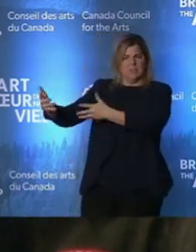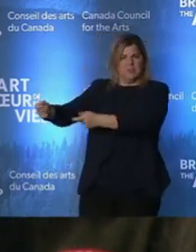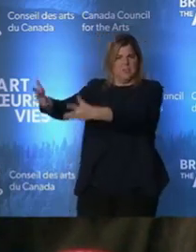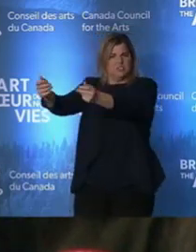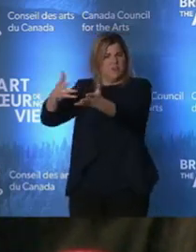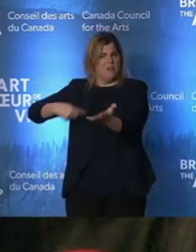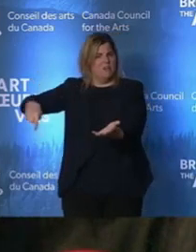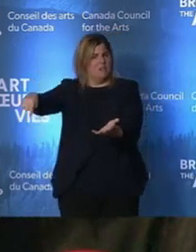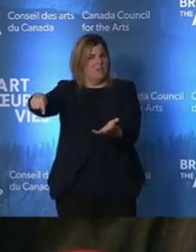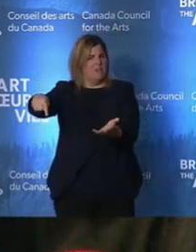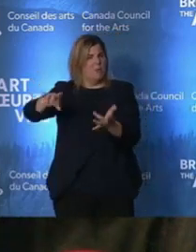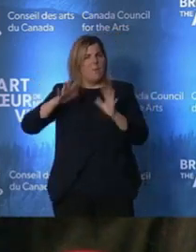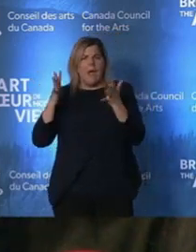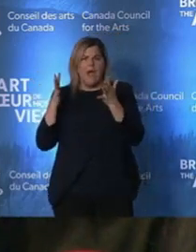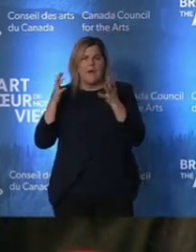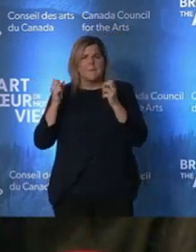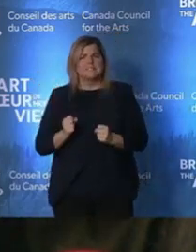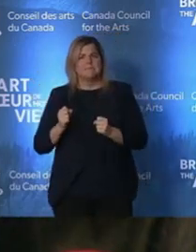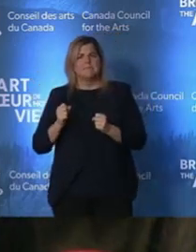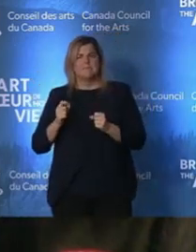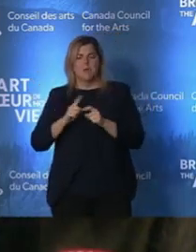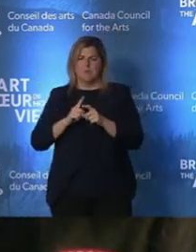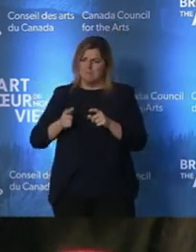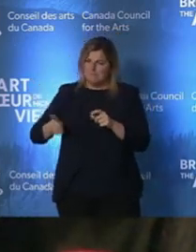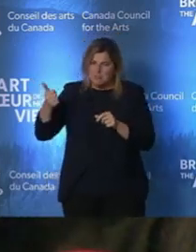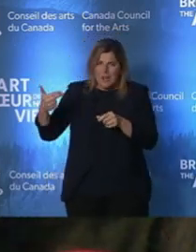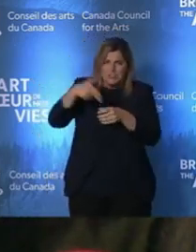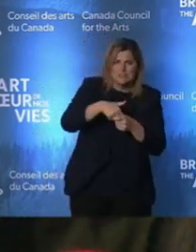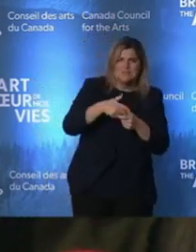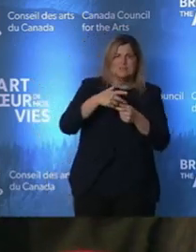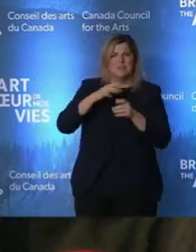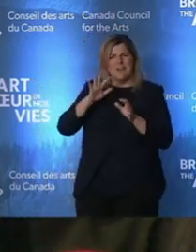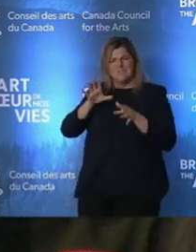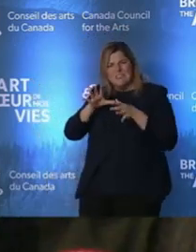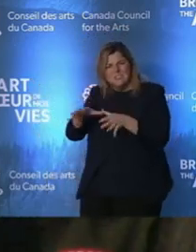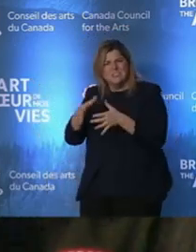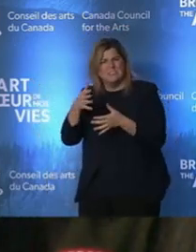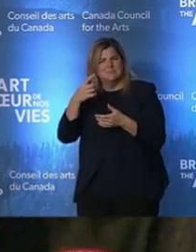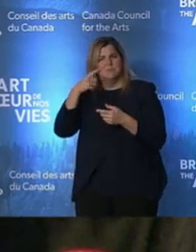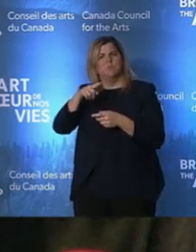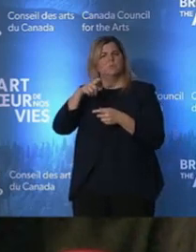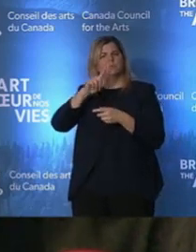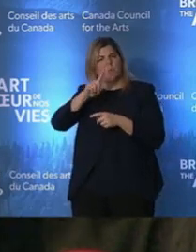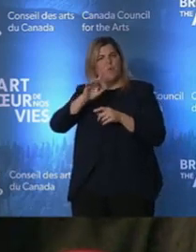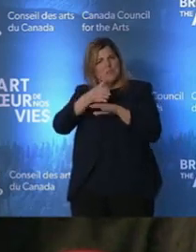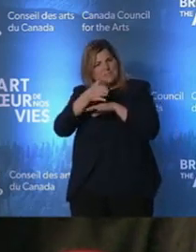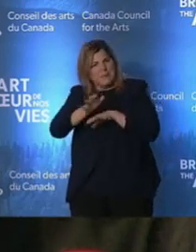like market access strategy for official language minority communities so I feel that